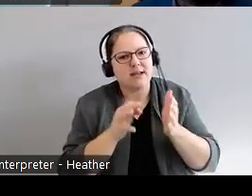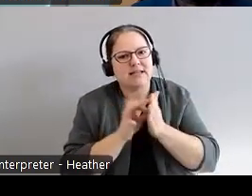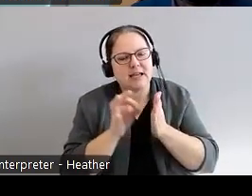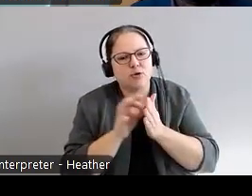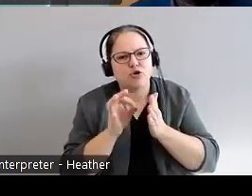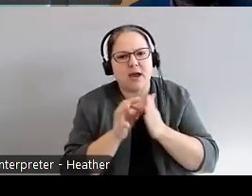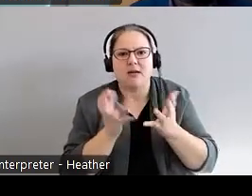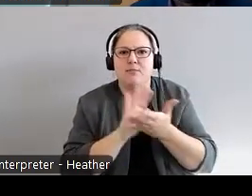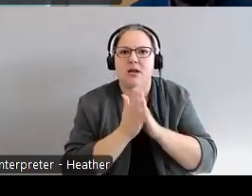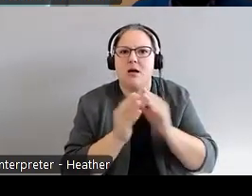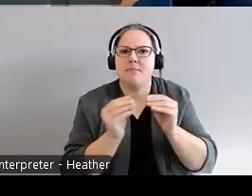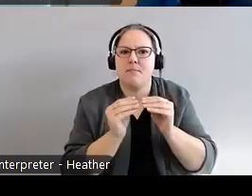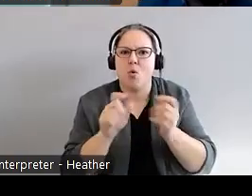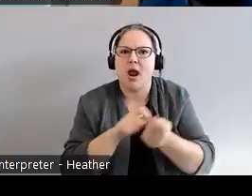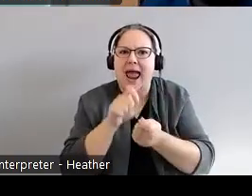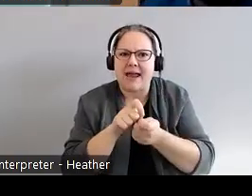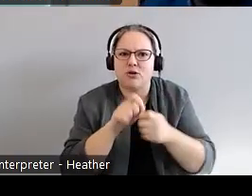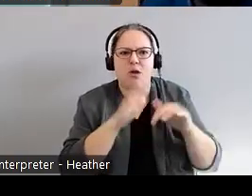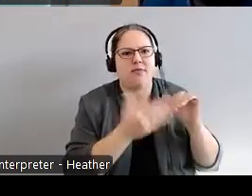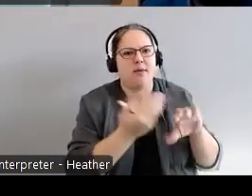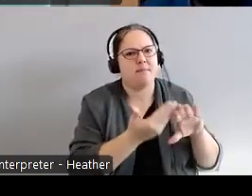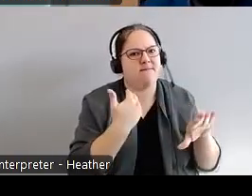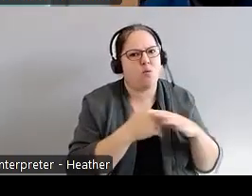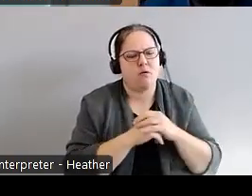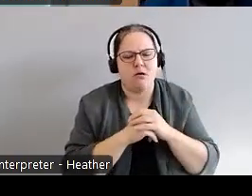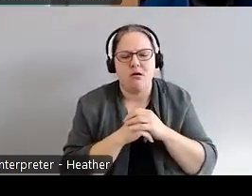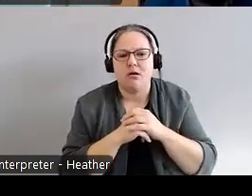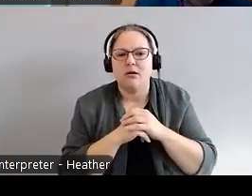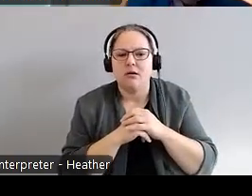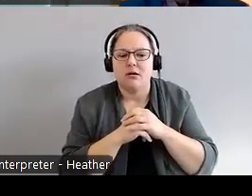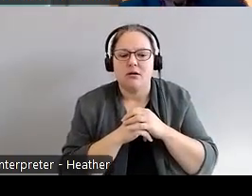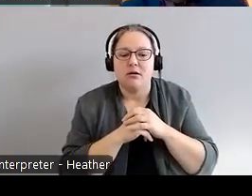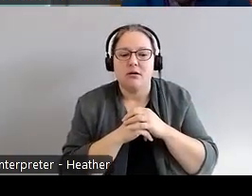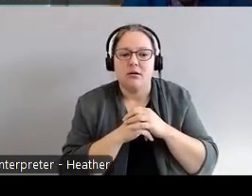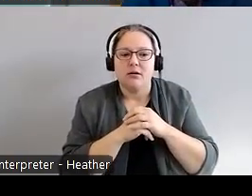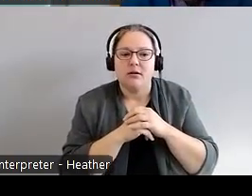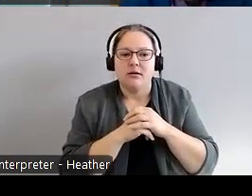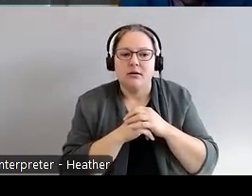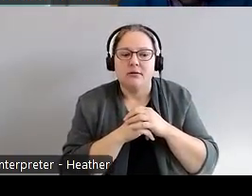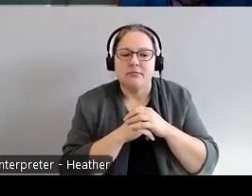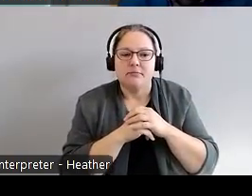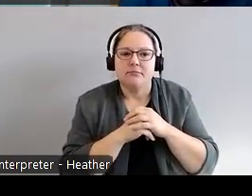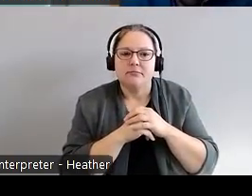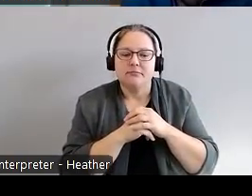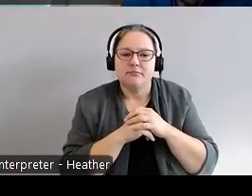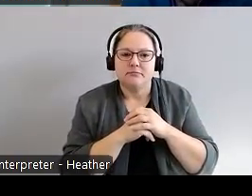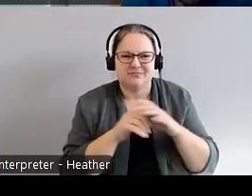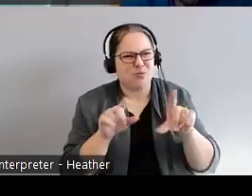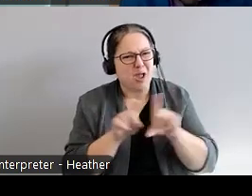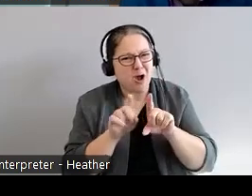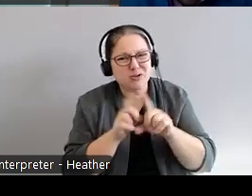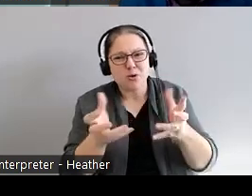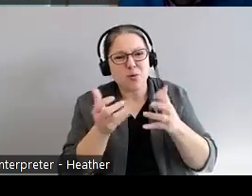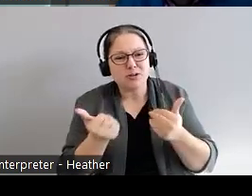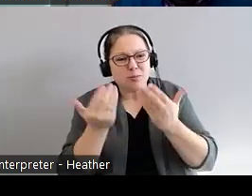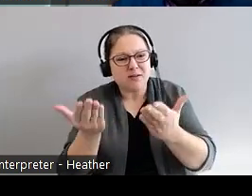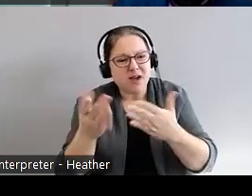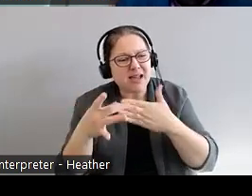accuracy than we used to. Um and then you know we provide um guidance and feedback on behavior